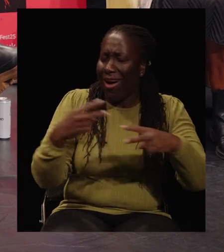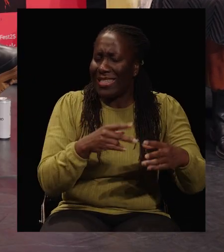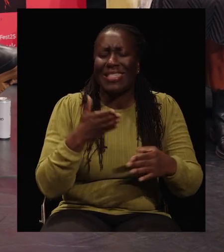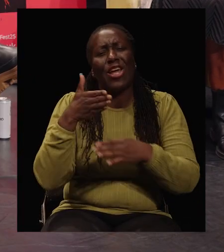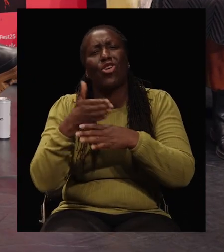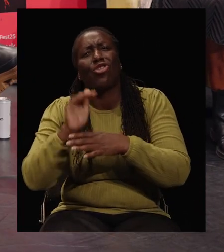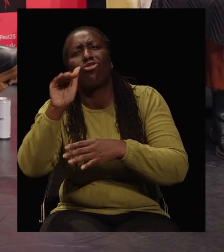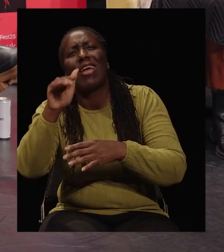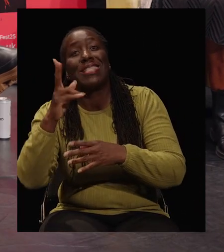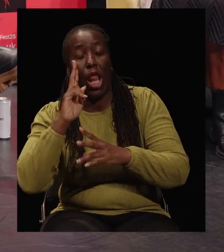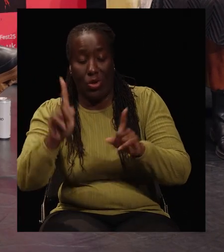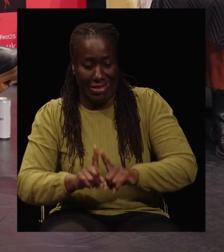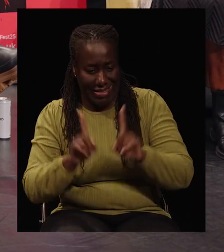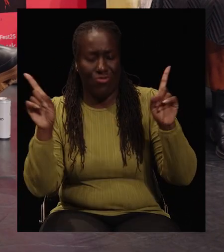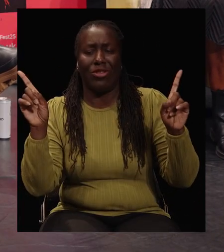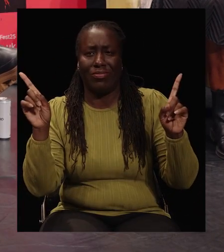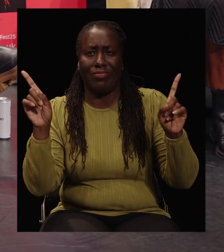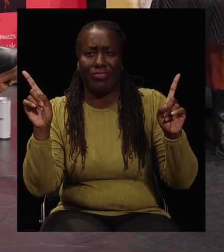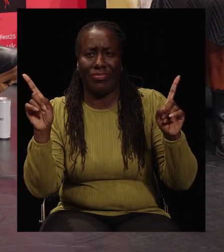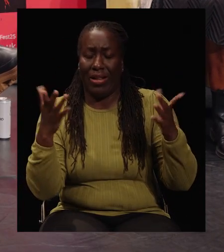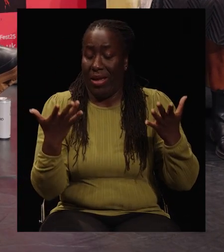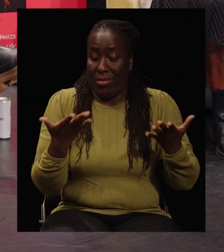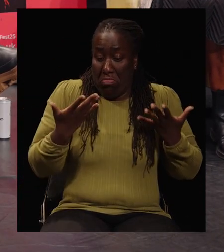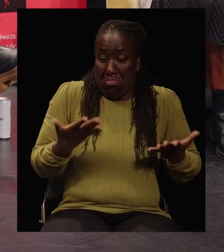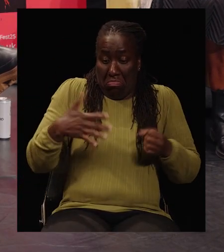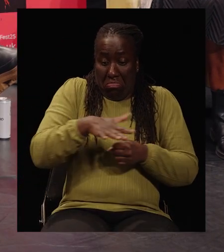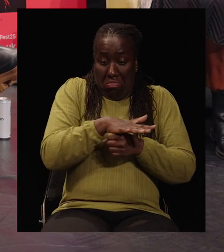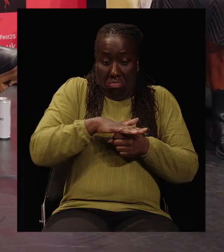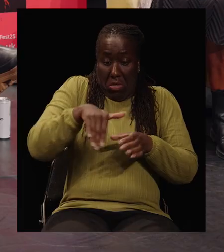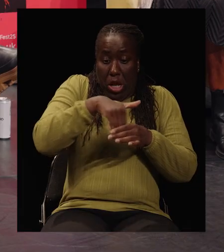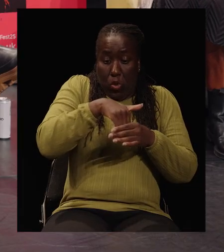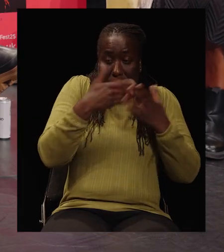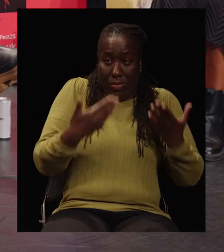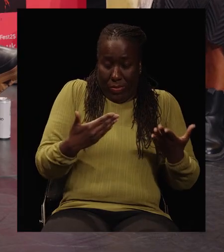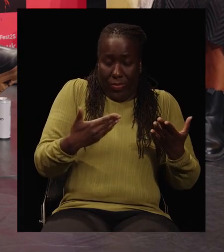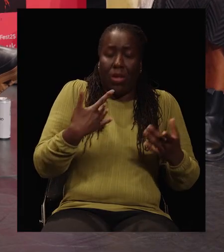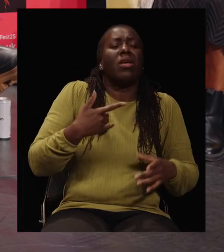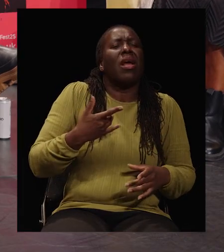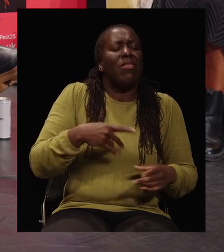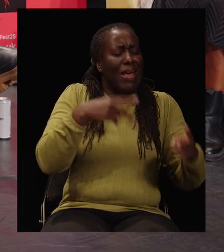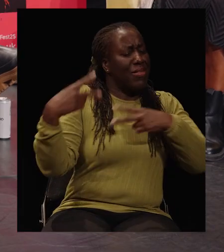for people in a current context that, you know, emerging from a dance education in the 1980s